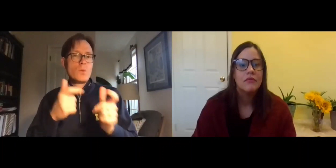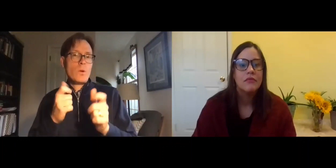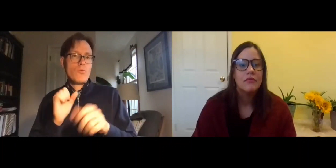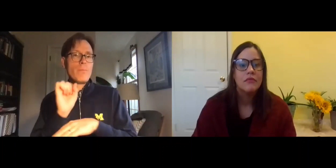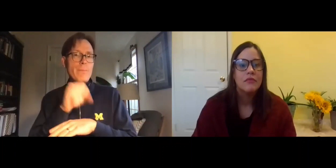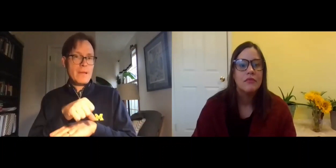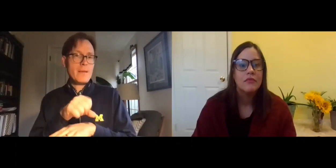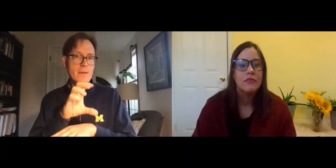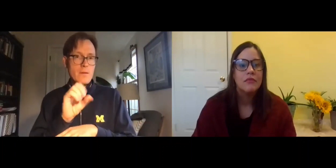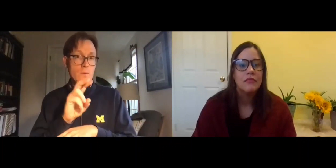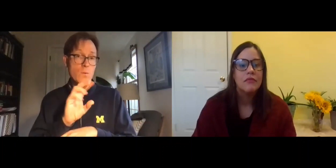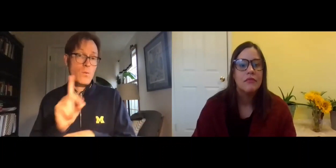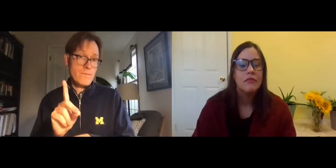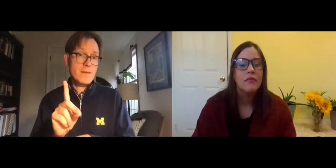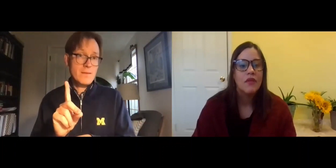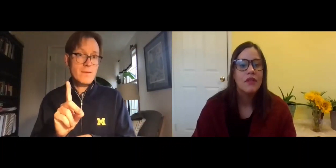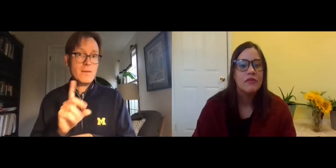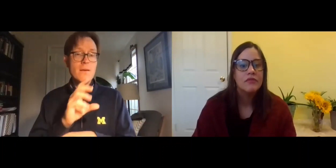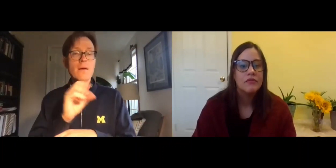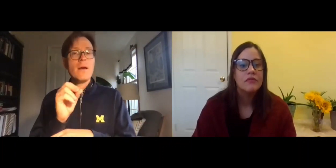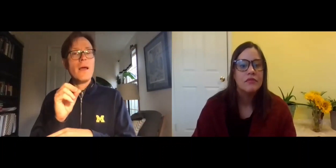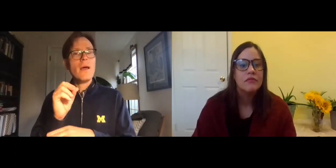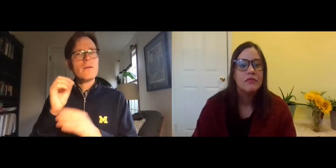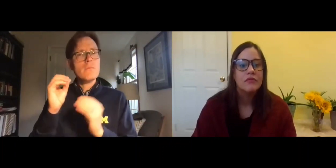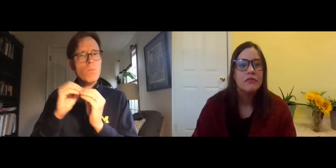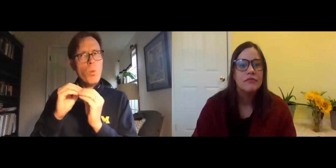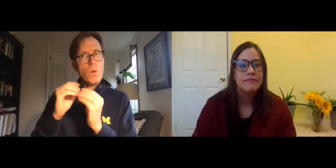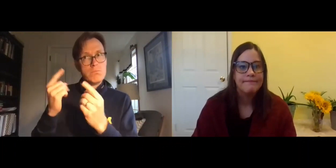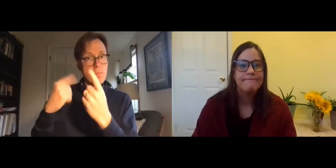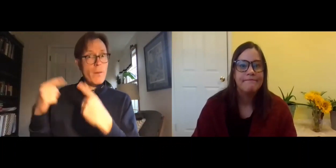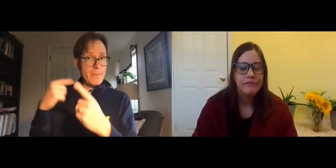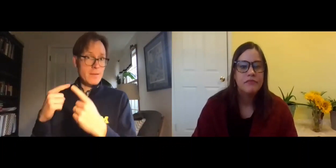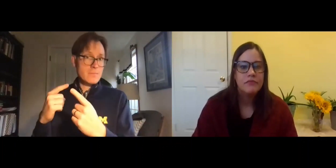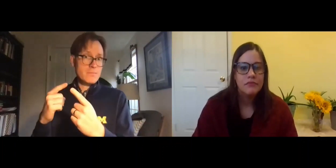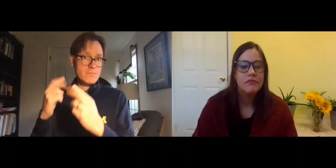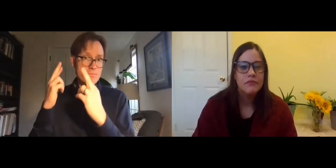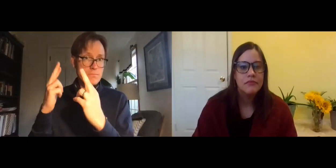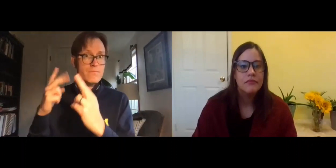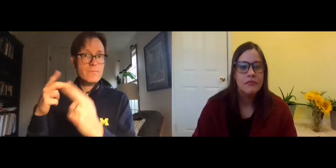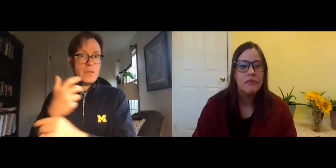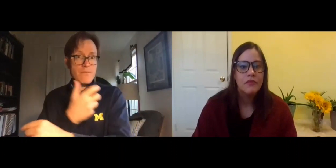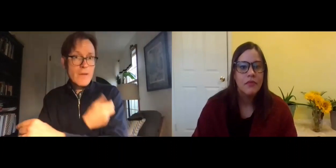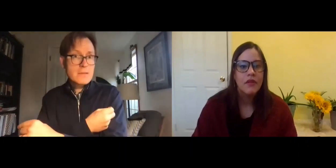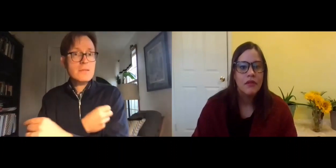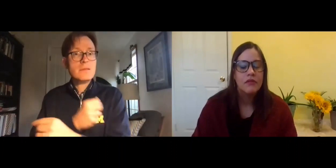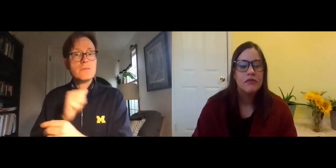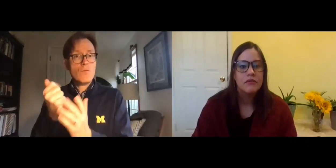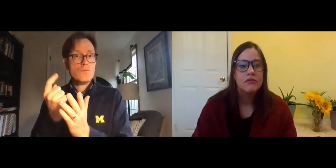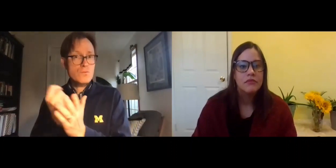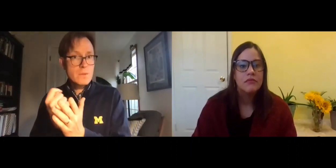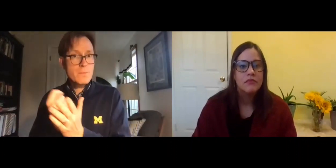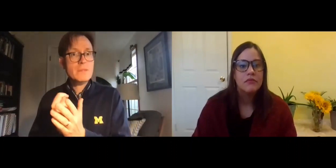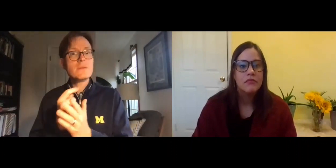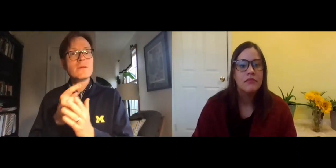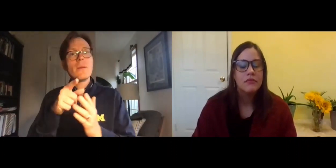social distancing, the better it's going to be for us to overcome COVID-19 in the long